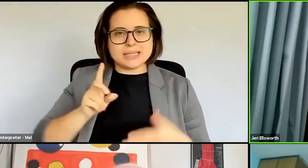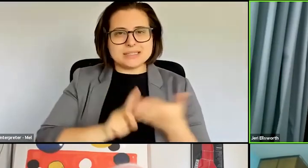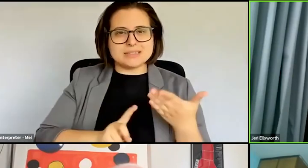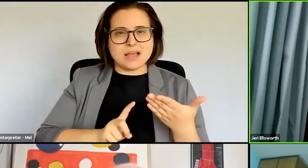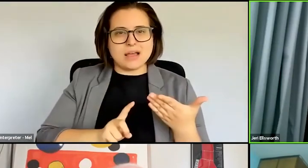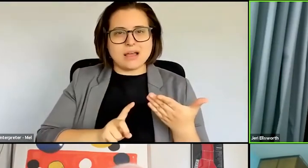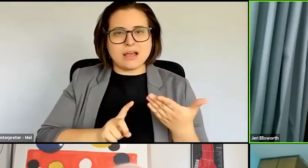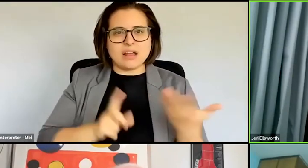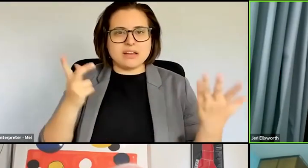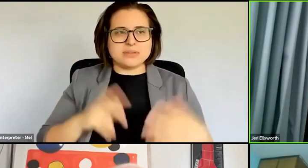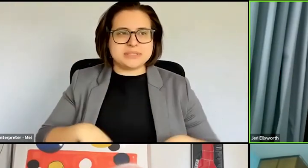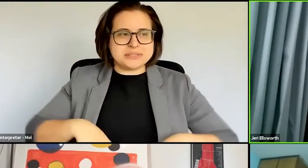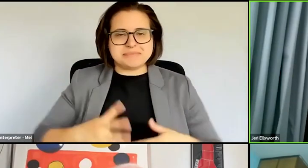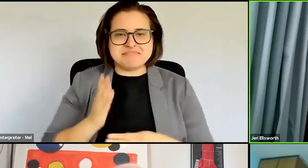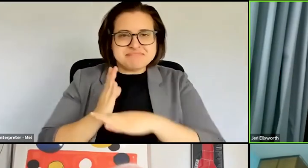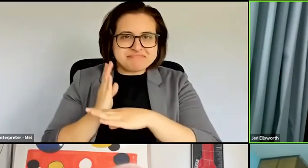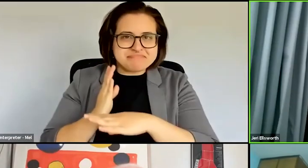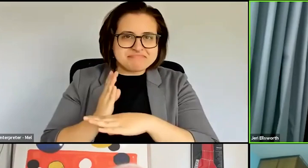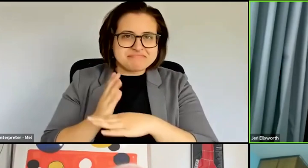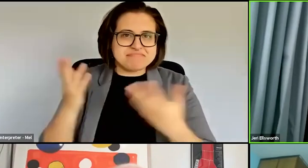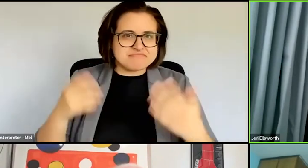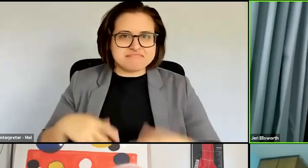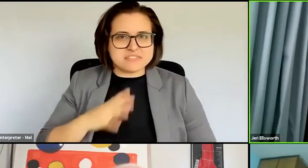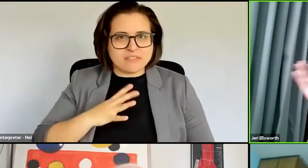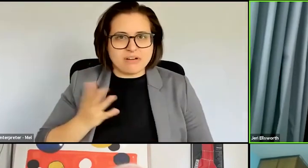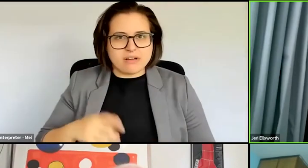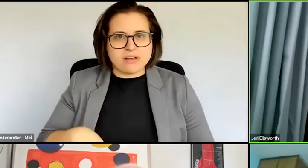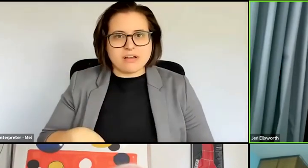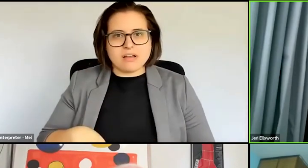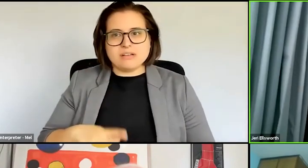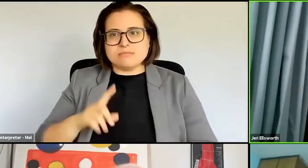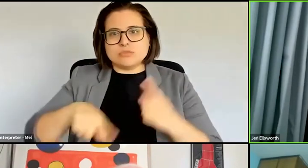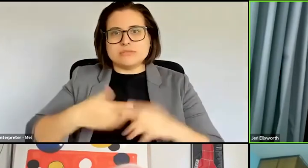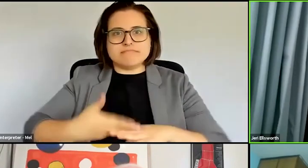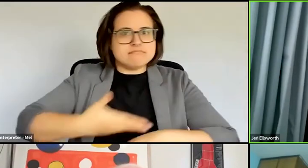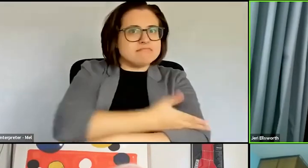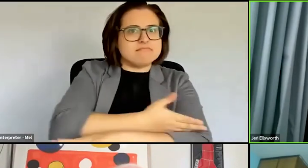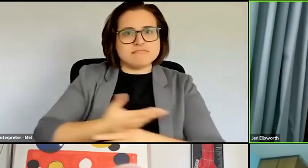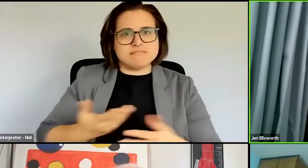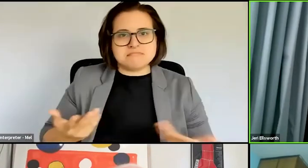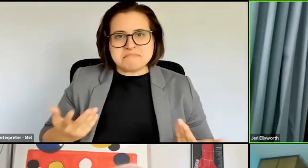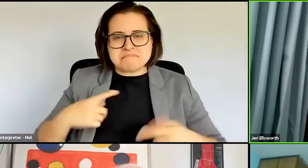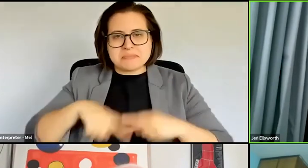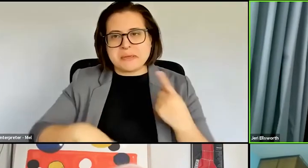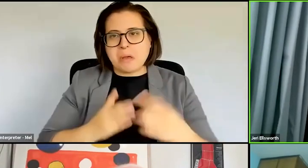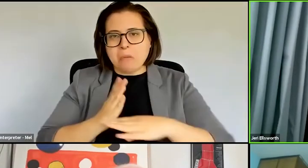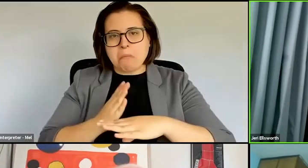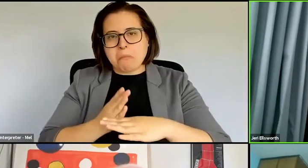board and extremely frustrating -- you couldn't optimize it one way or another, and so you know,